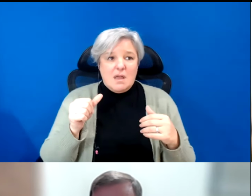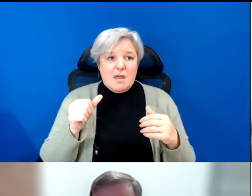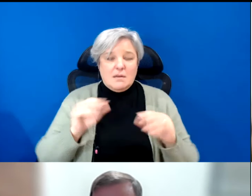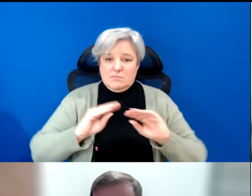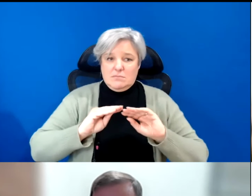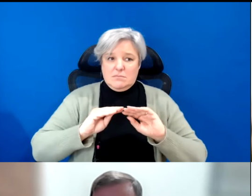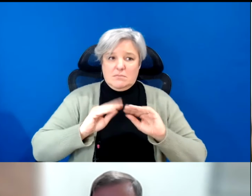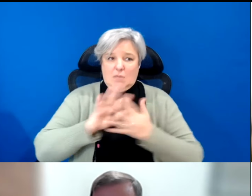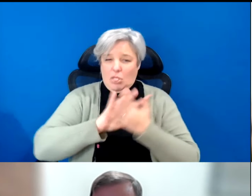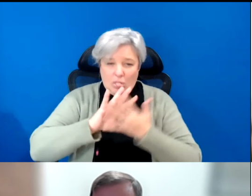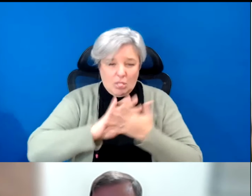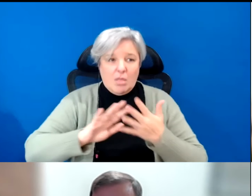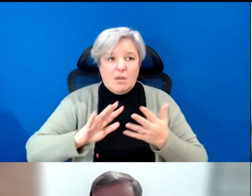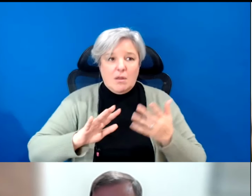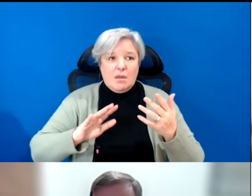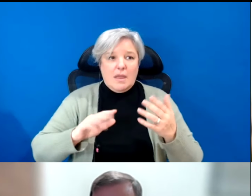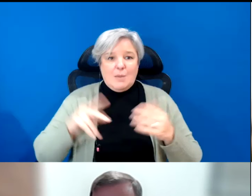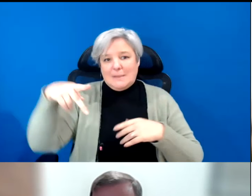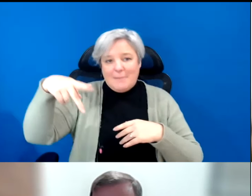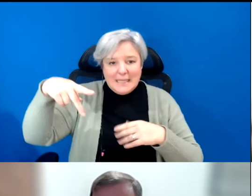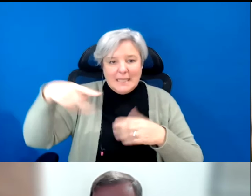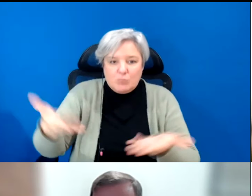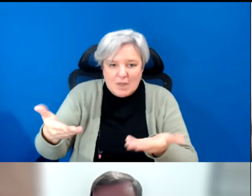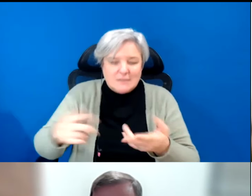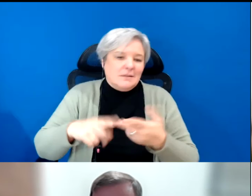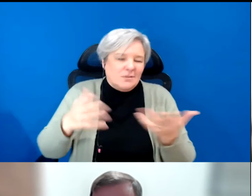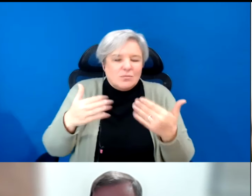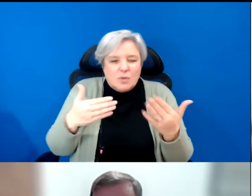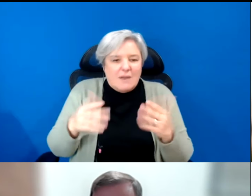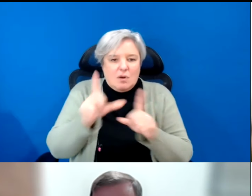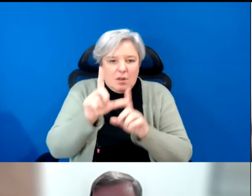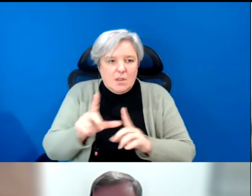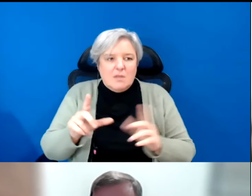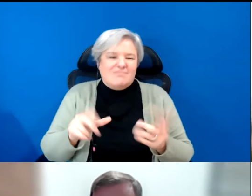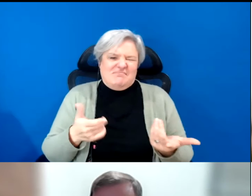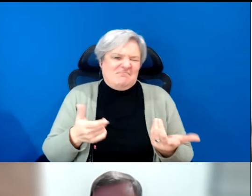P They're, you know, they're present absent. They're, you know what I mean? They don't need to highlight anything.